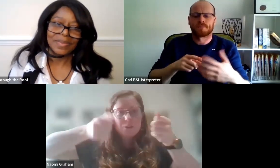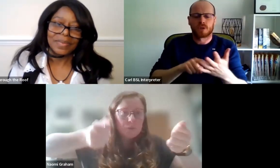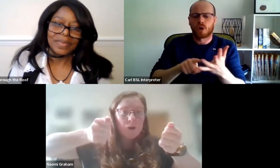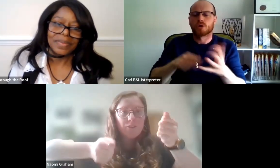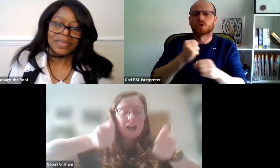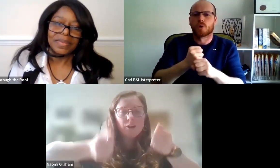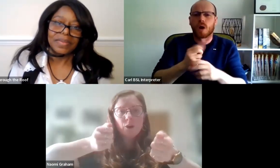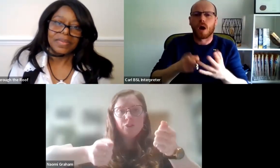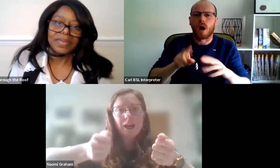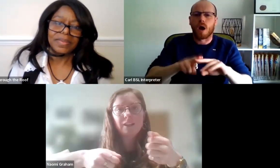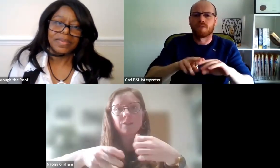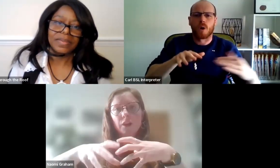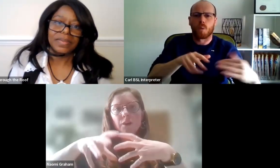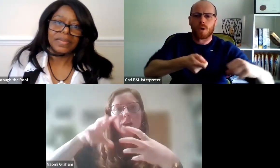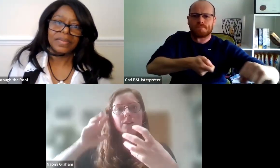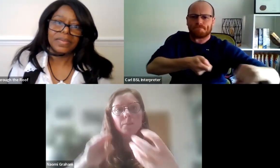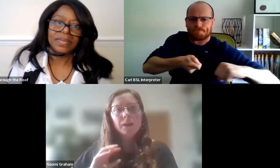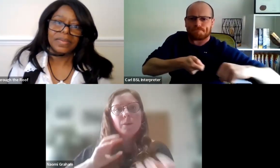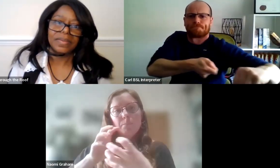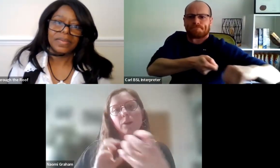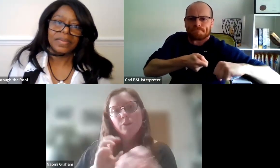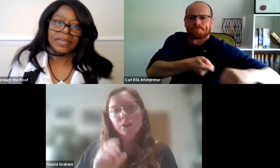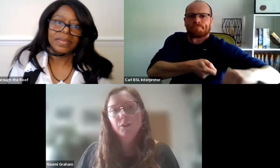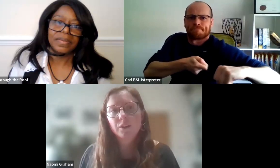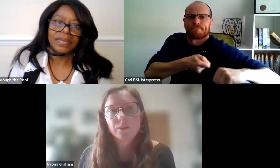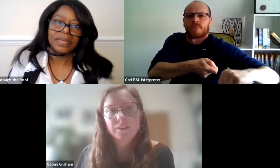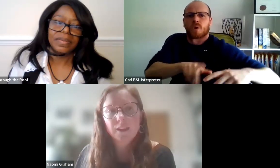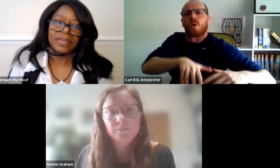a gym ball while the adult holds your hands so something where both of you can do it together.